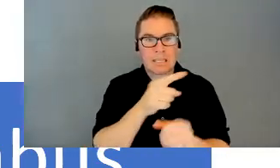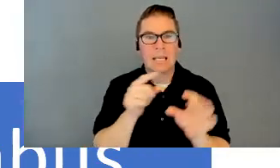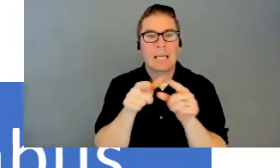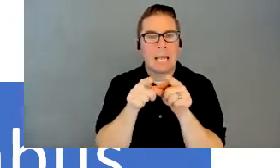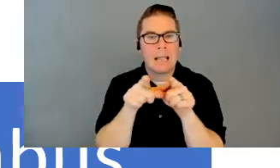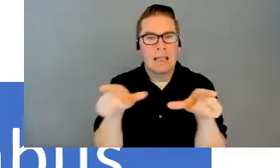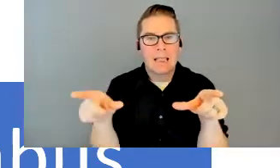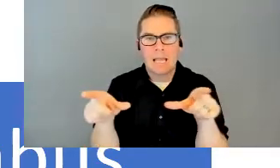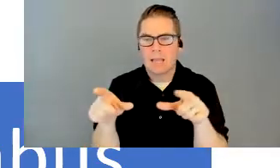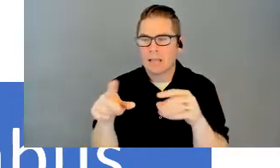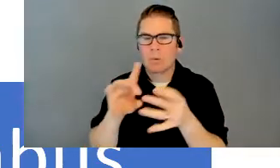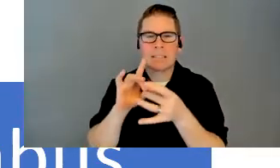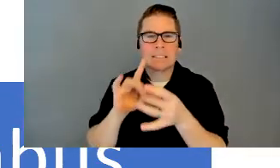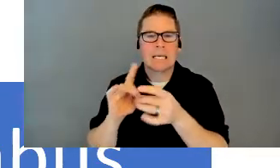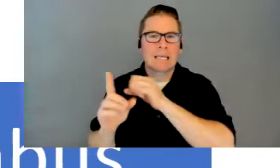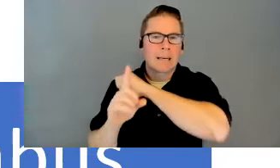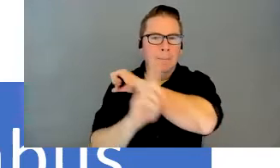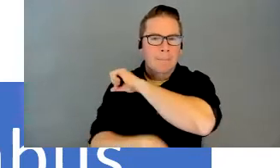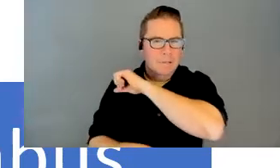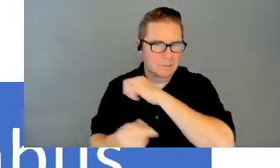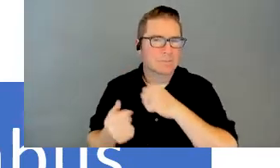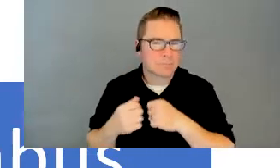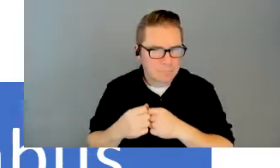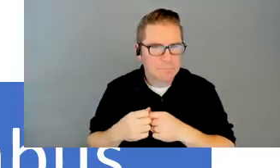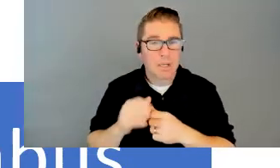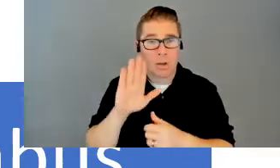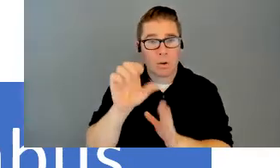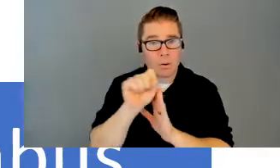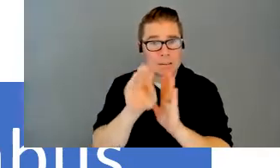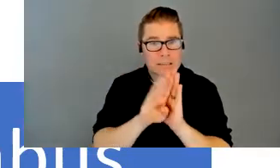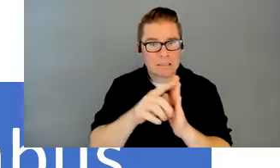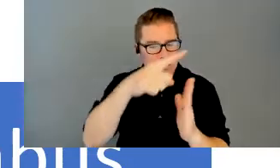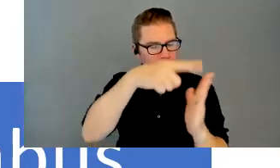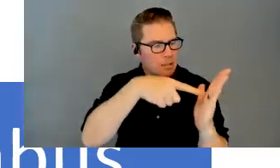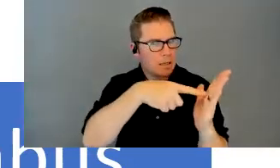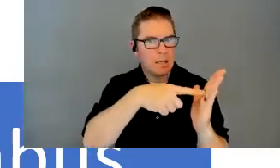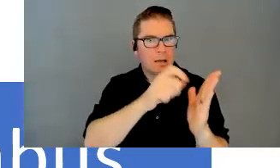It do you have areas of your syllabus that are bolded and all caf, right?